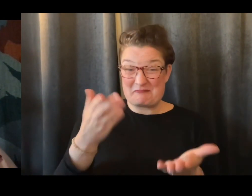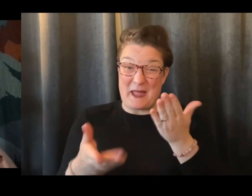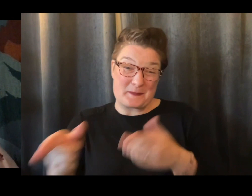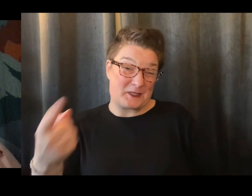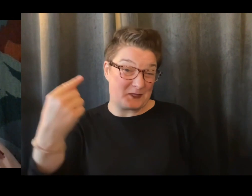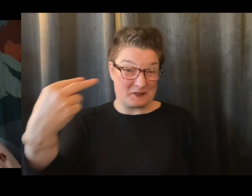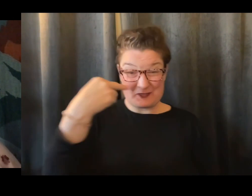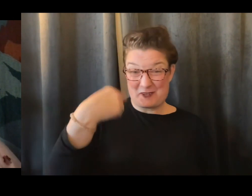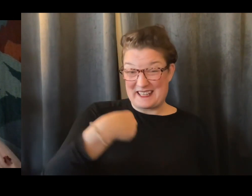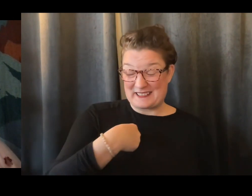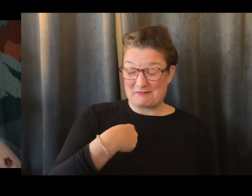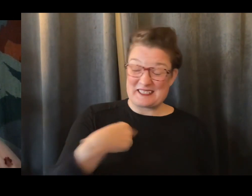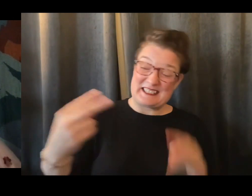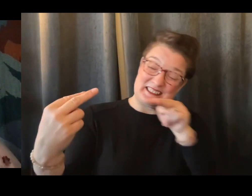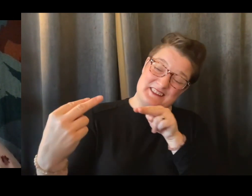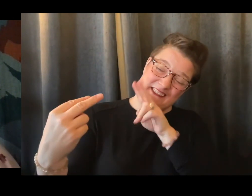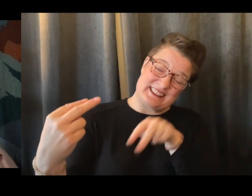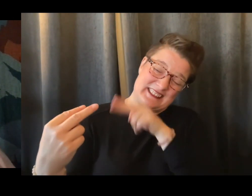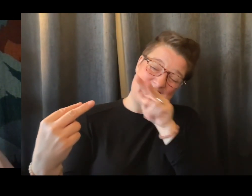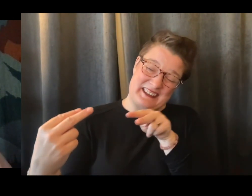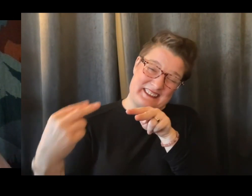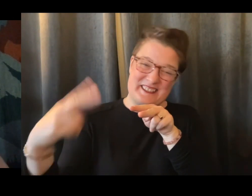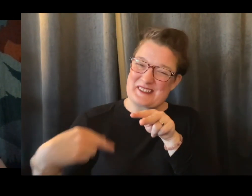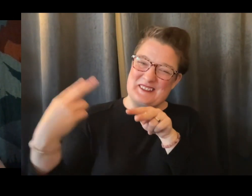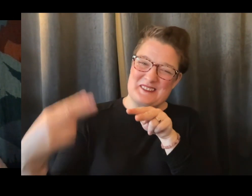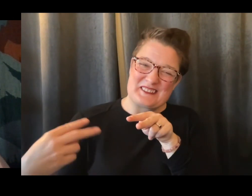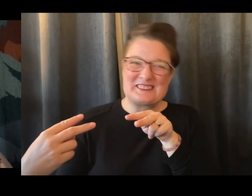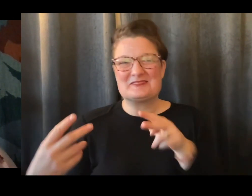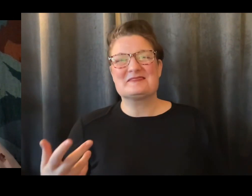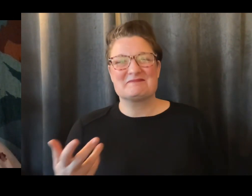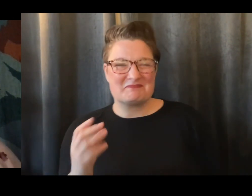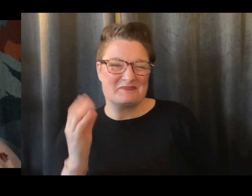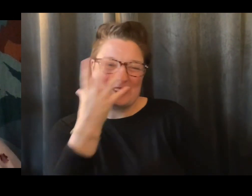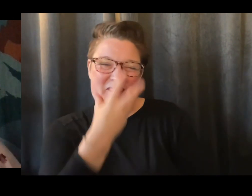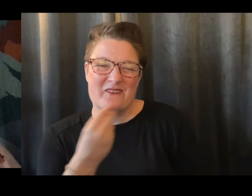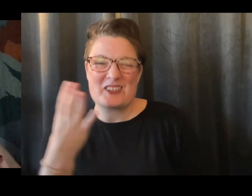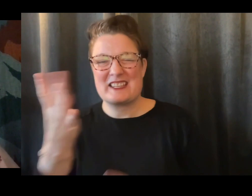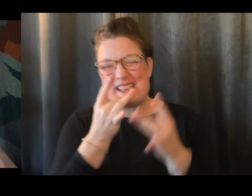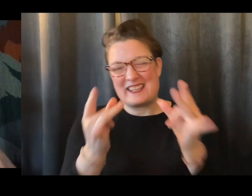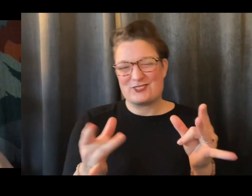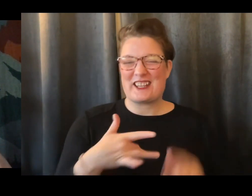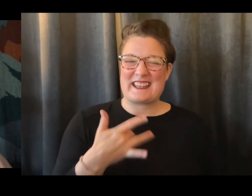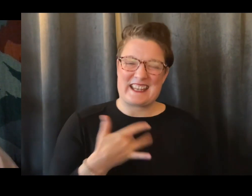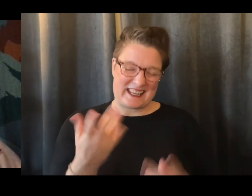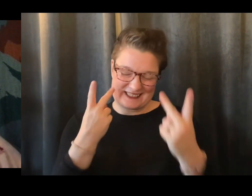How beautiful and delicious it is to see the way you move i notice and